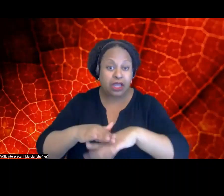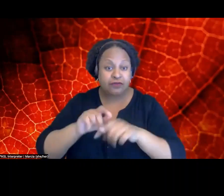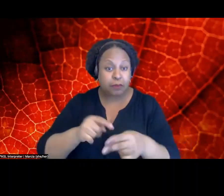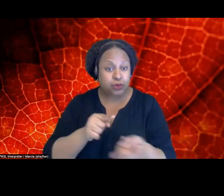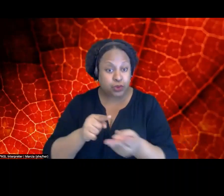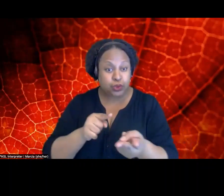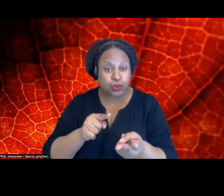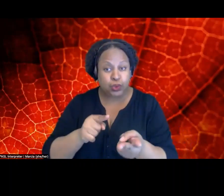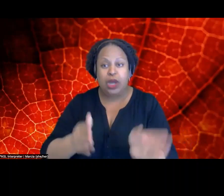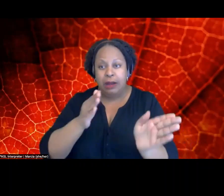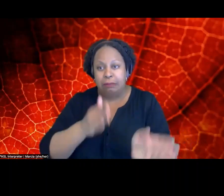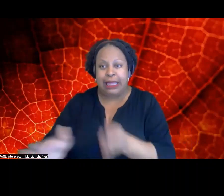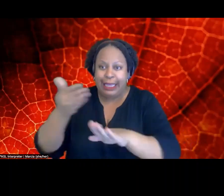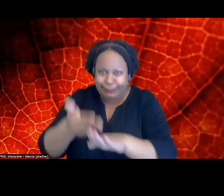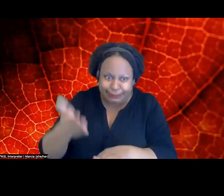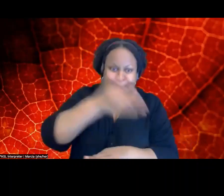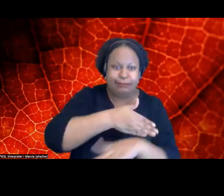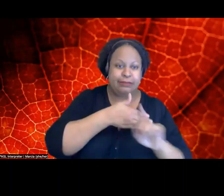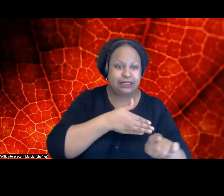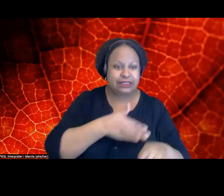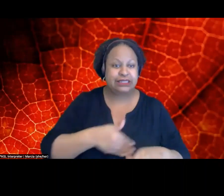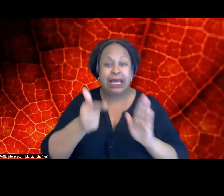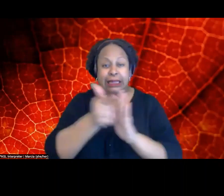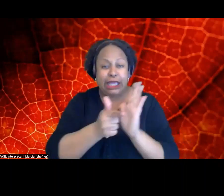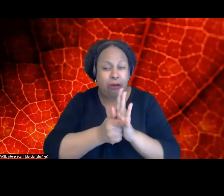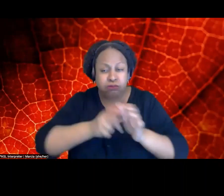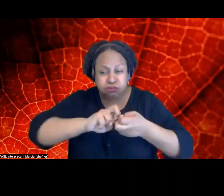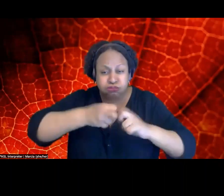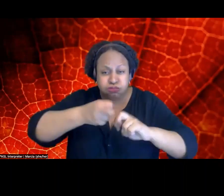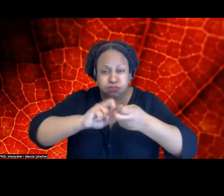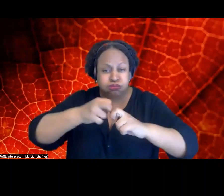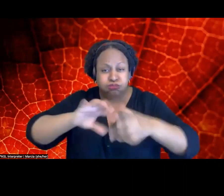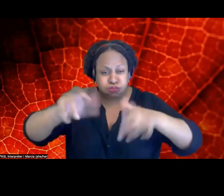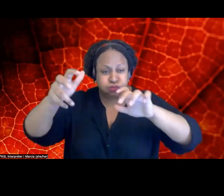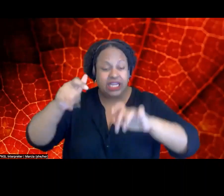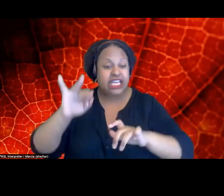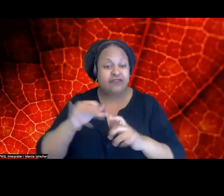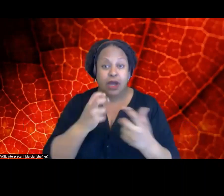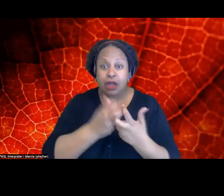The legal quagmire of what can happen when accommodations are not provided in